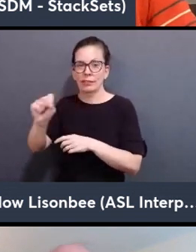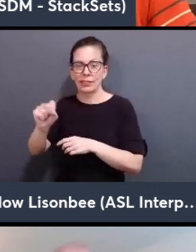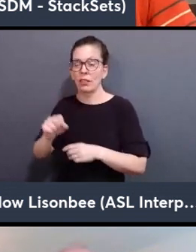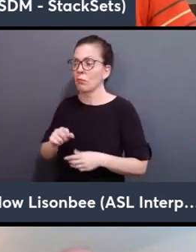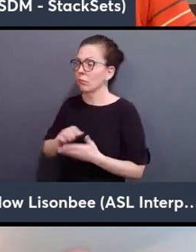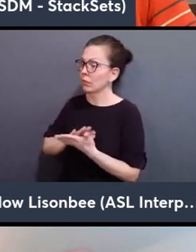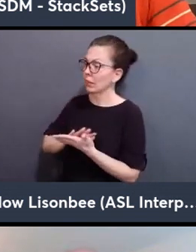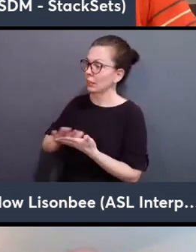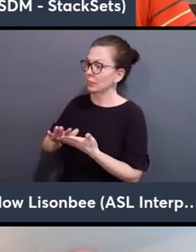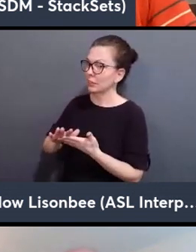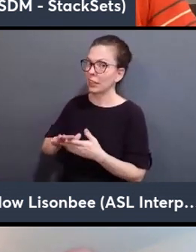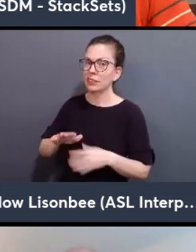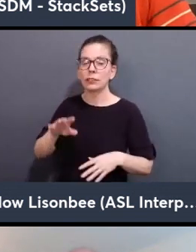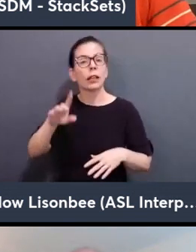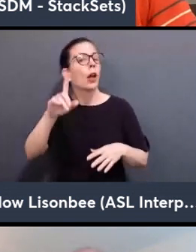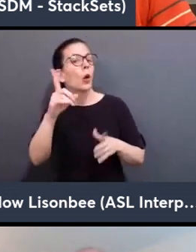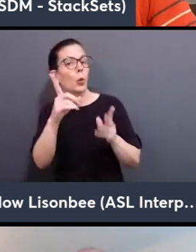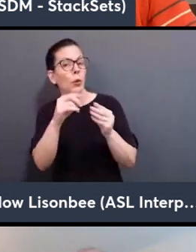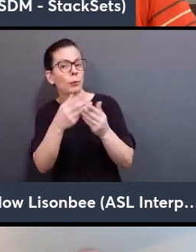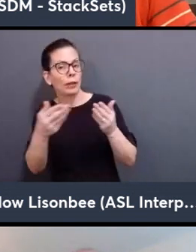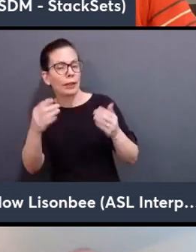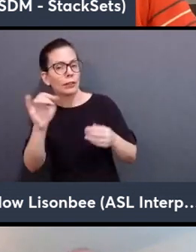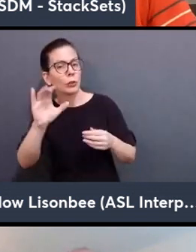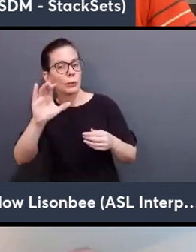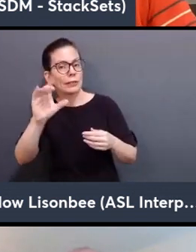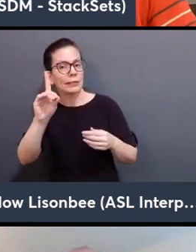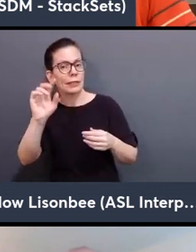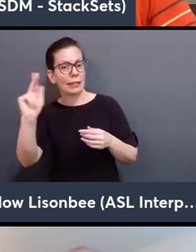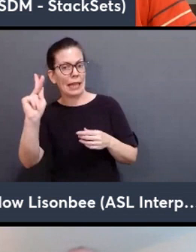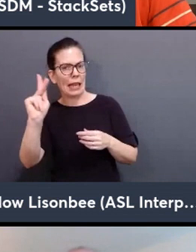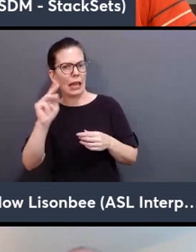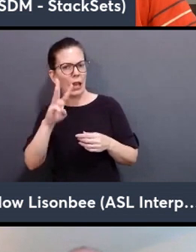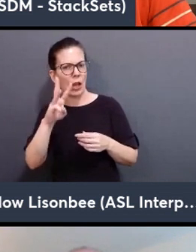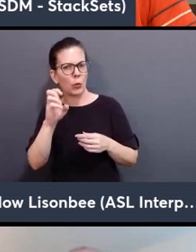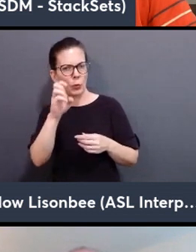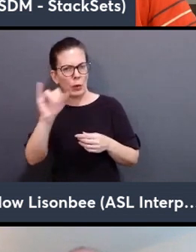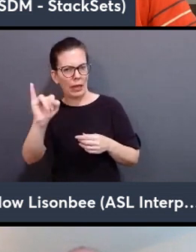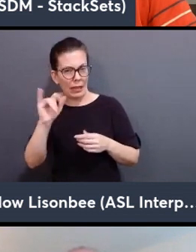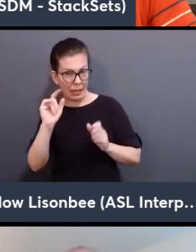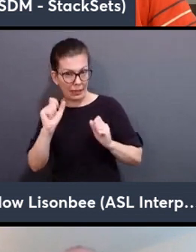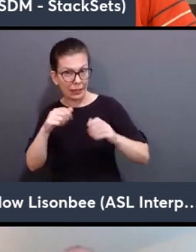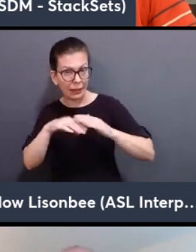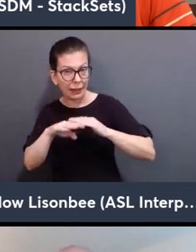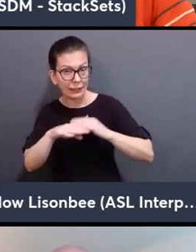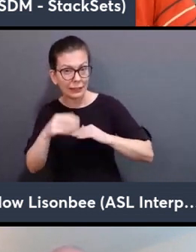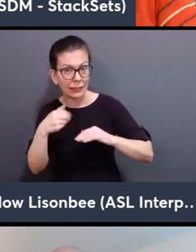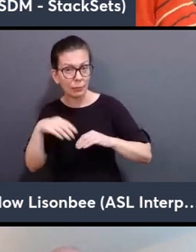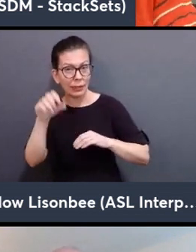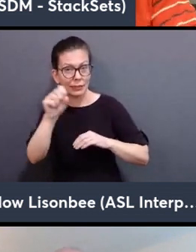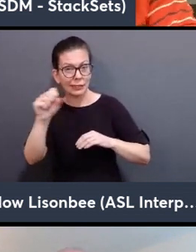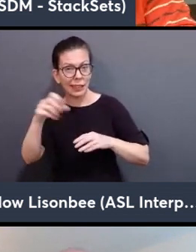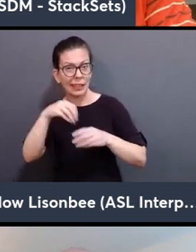One other thing too, CDK, Wei, can I access StackSets in the CDK?